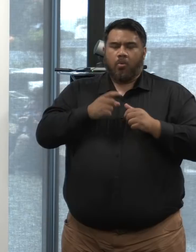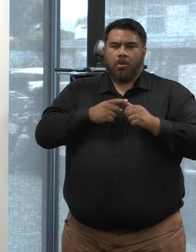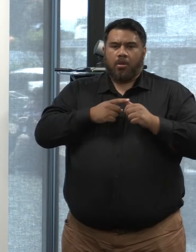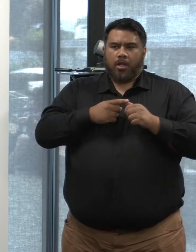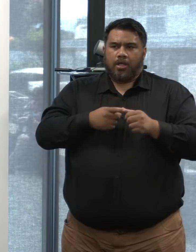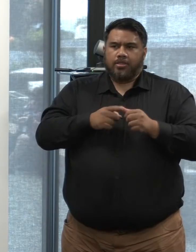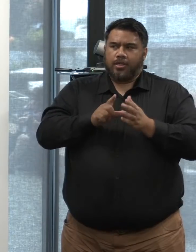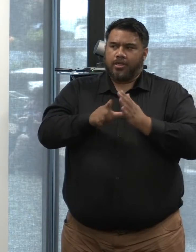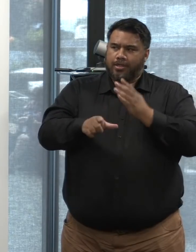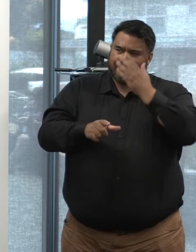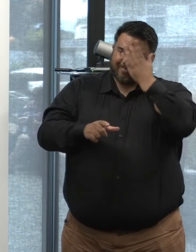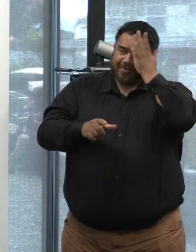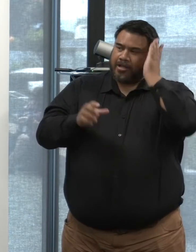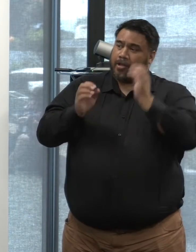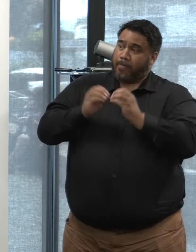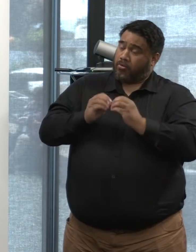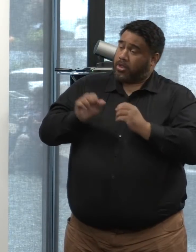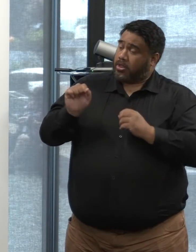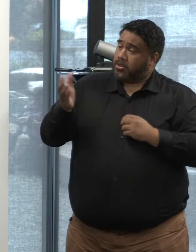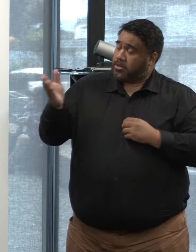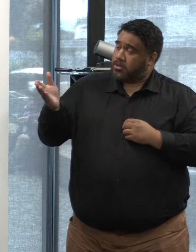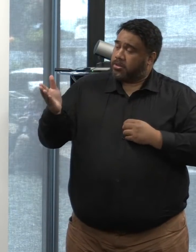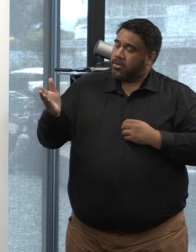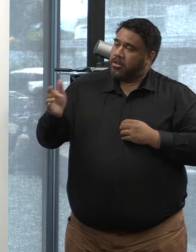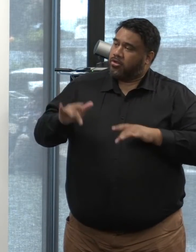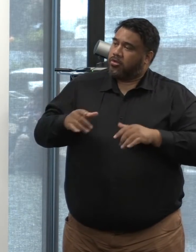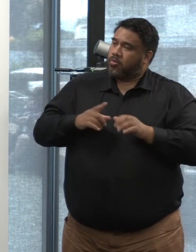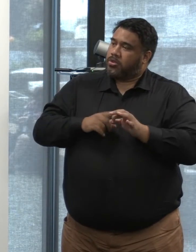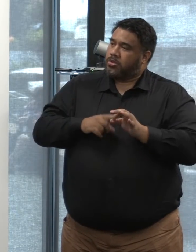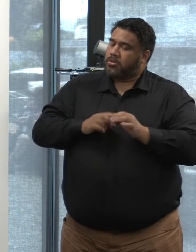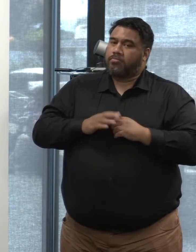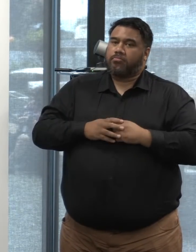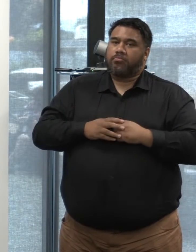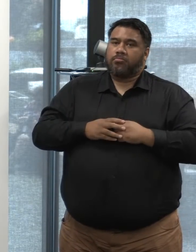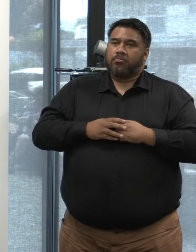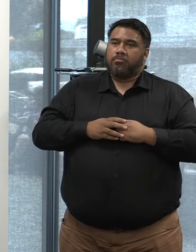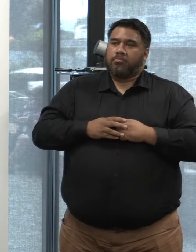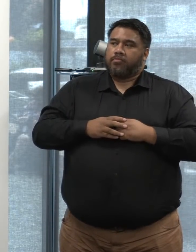What about more broadly, most of the pregnant, happy women overseas who cannot